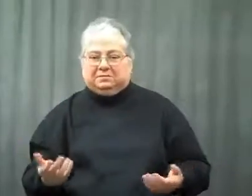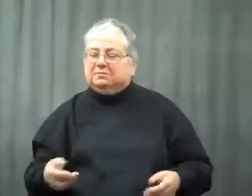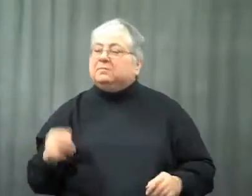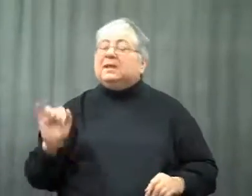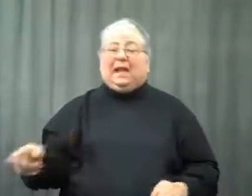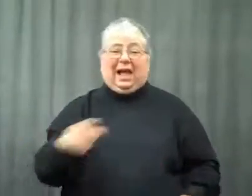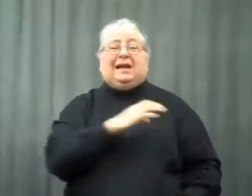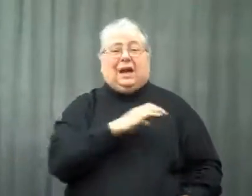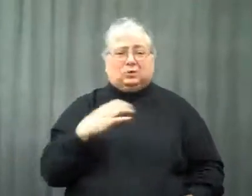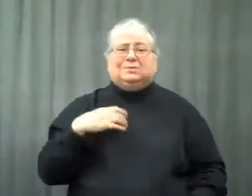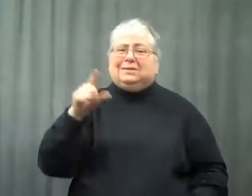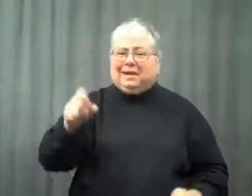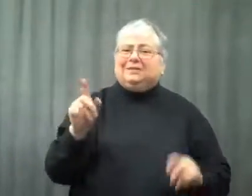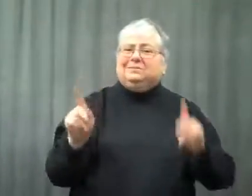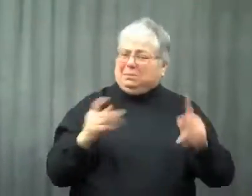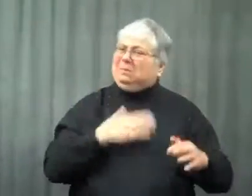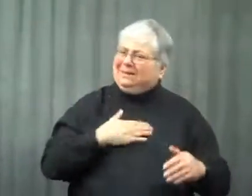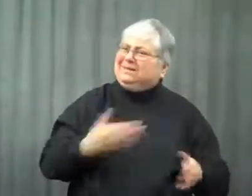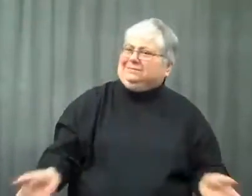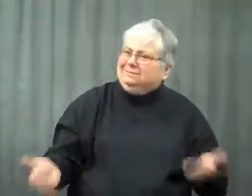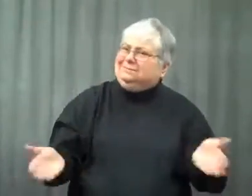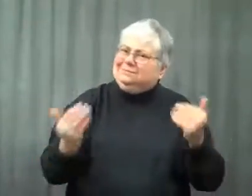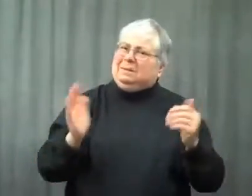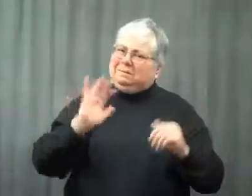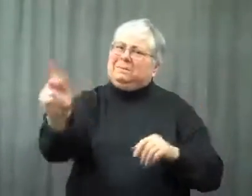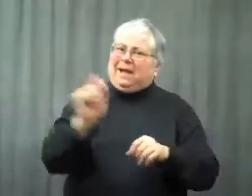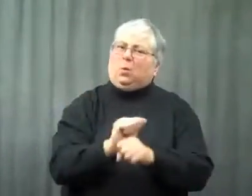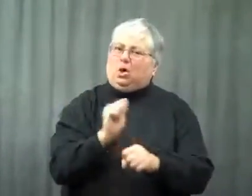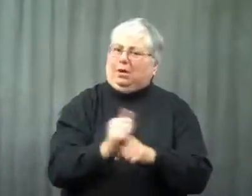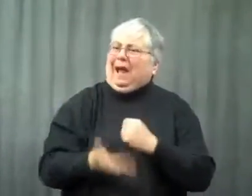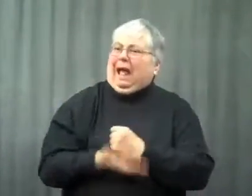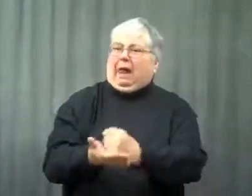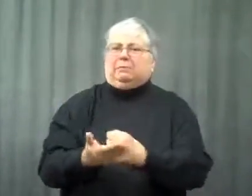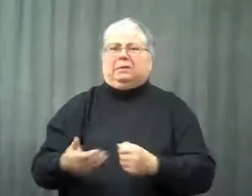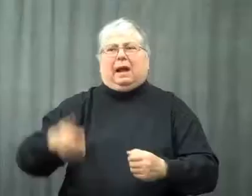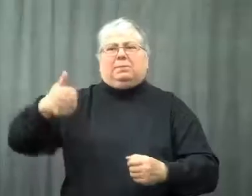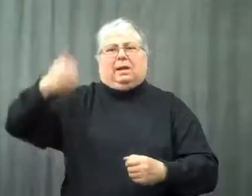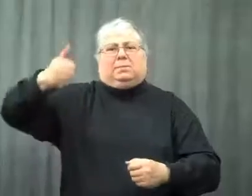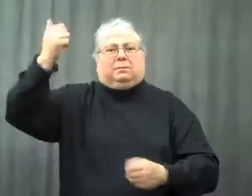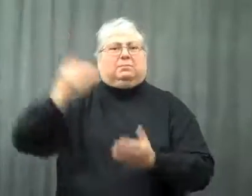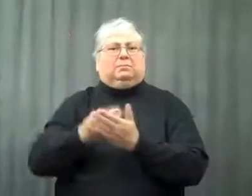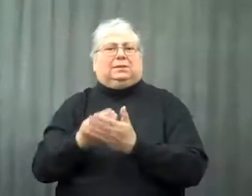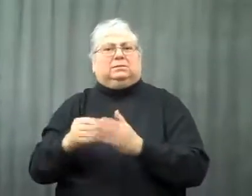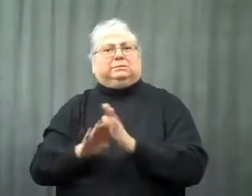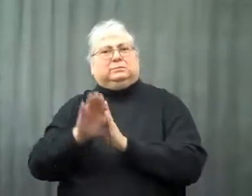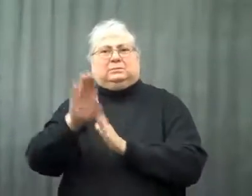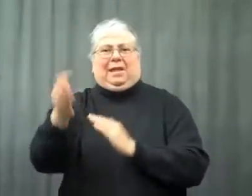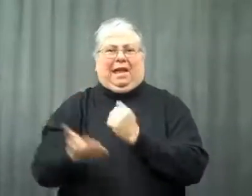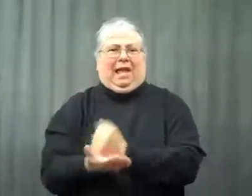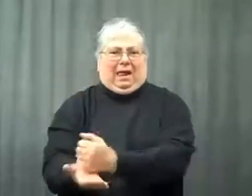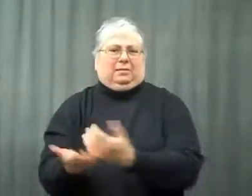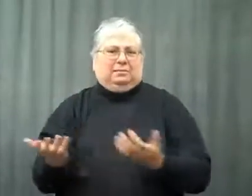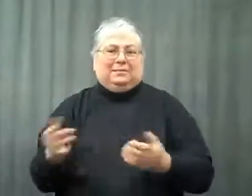The council encouraged people to get back to work to help the economy recover.